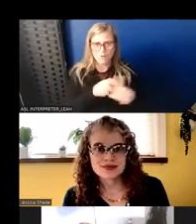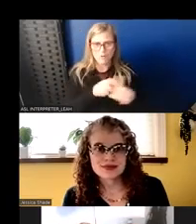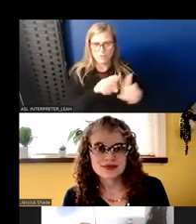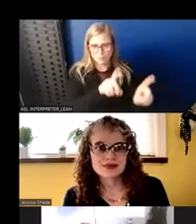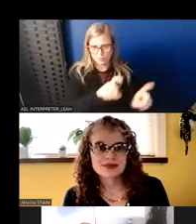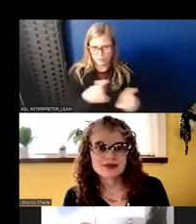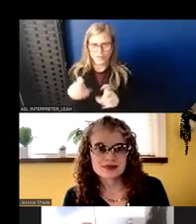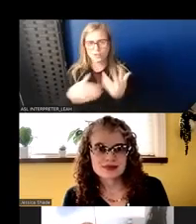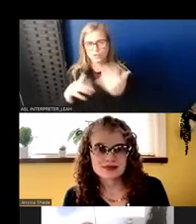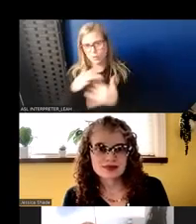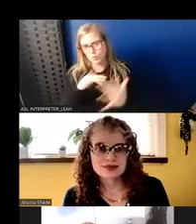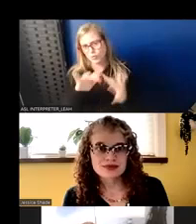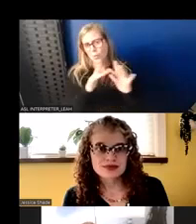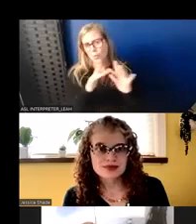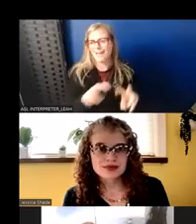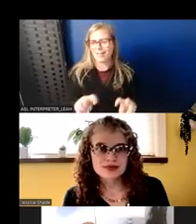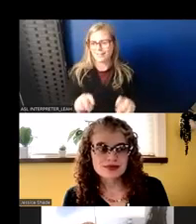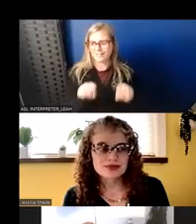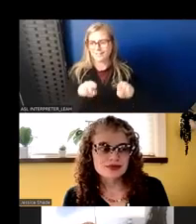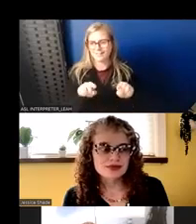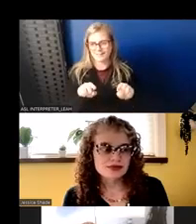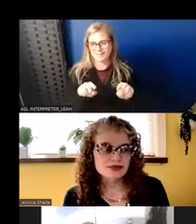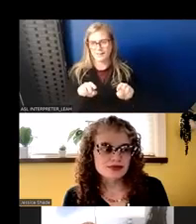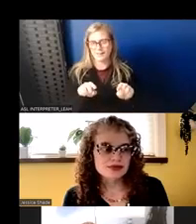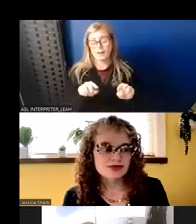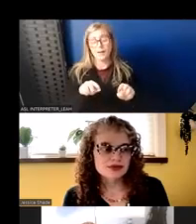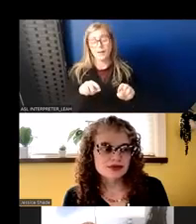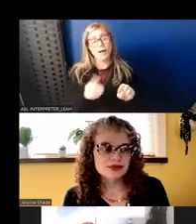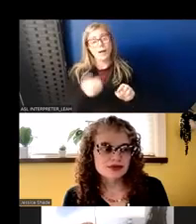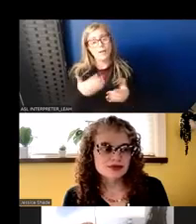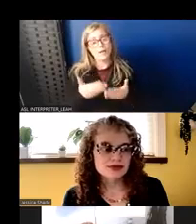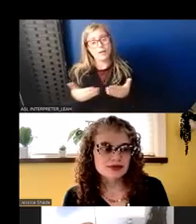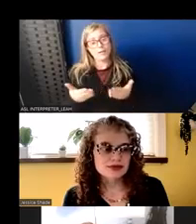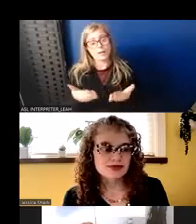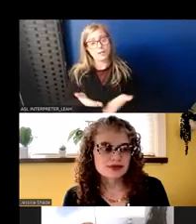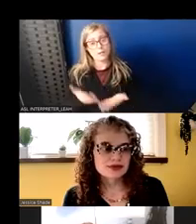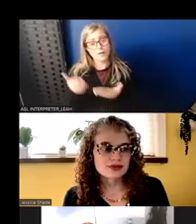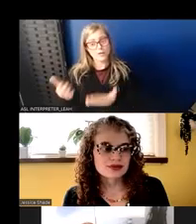So other things that we often offer is you know, things like,